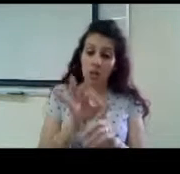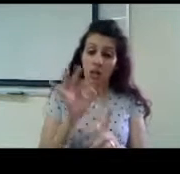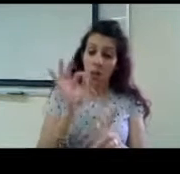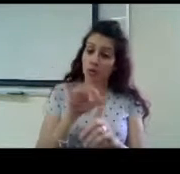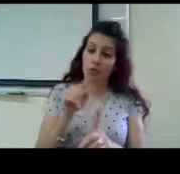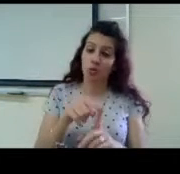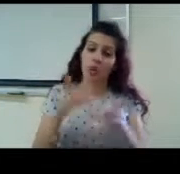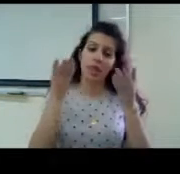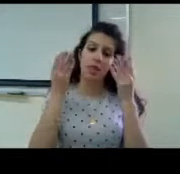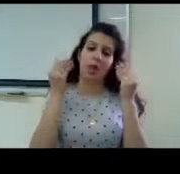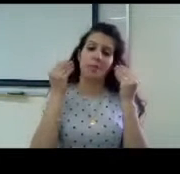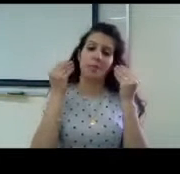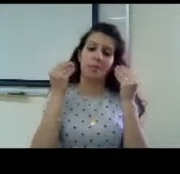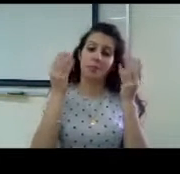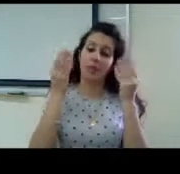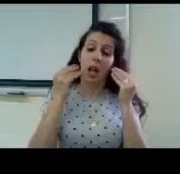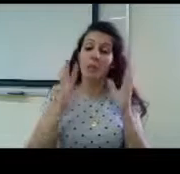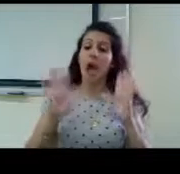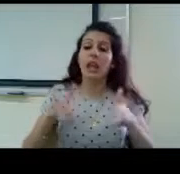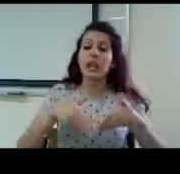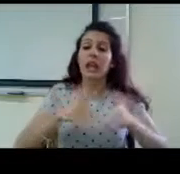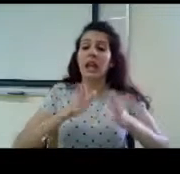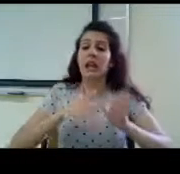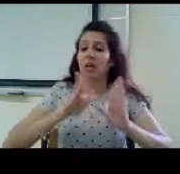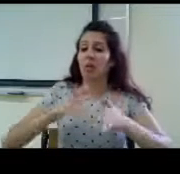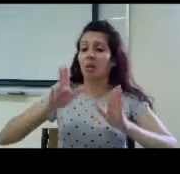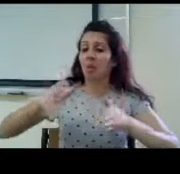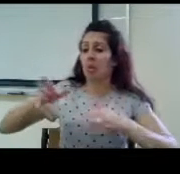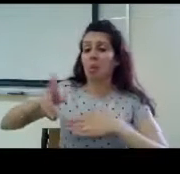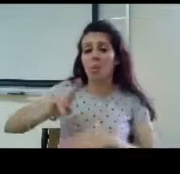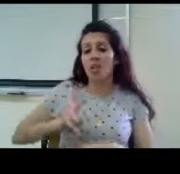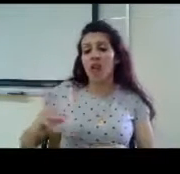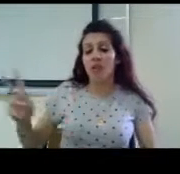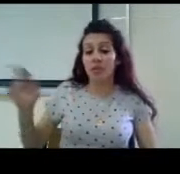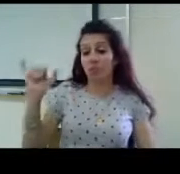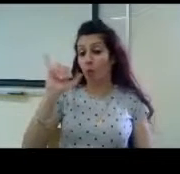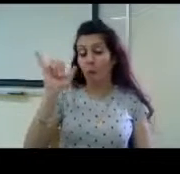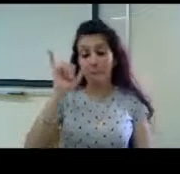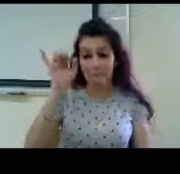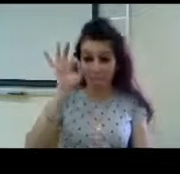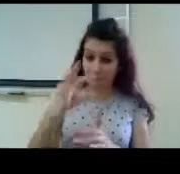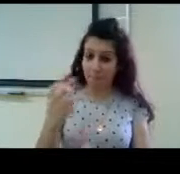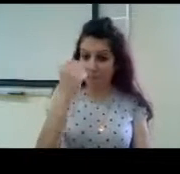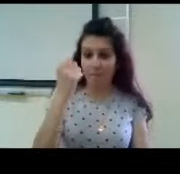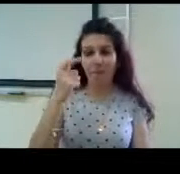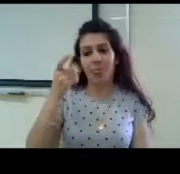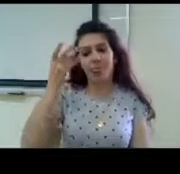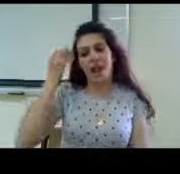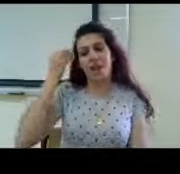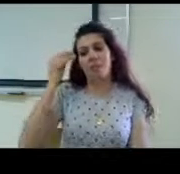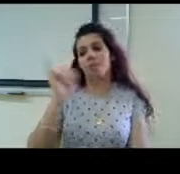Kovach 19 matrix developed within CBM the organisation and work with provide a